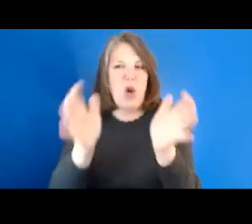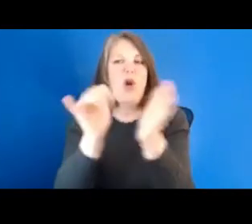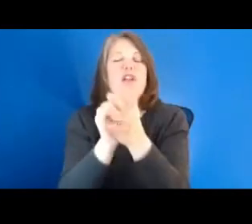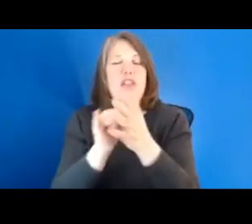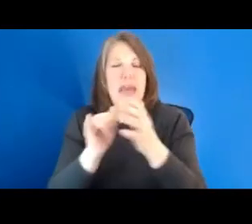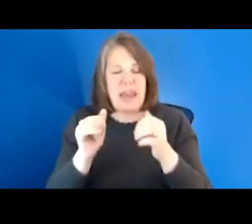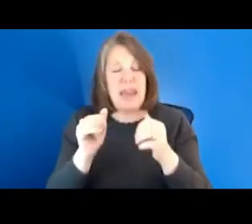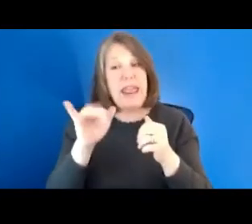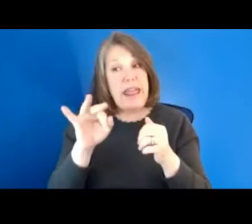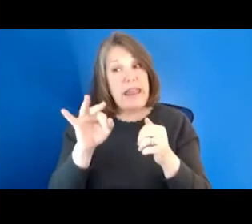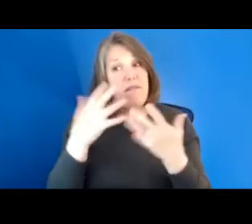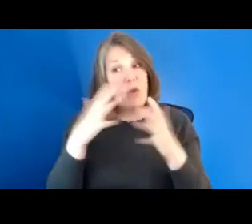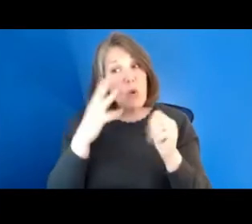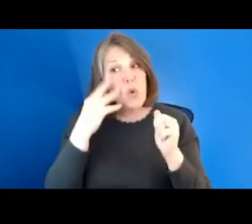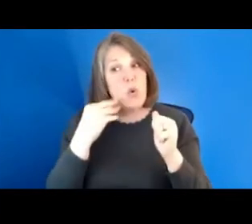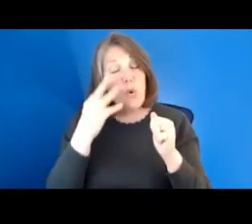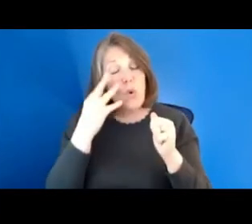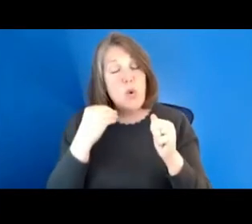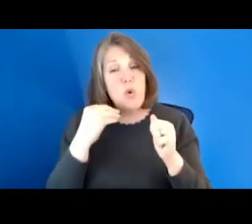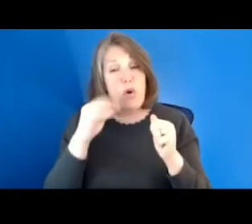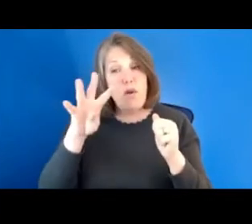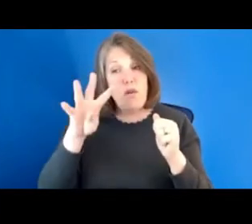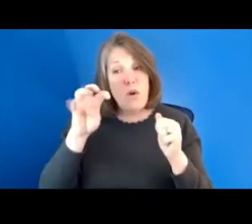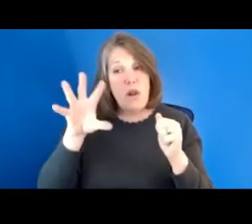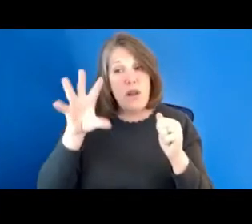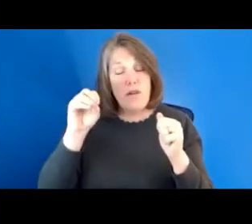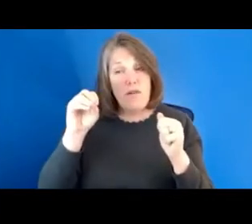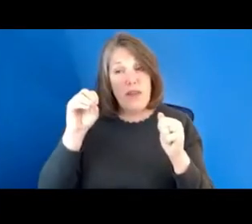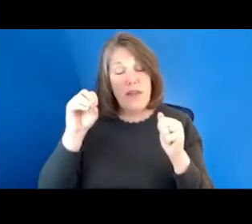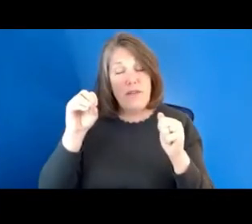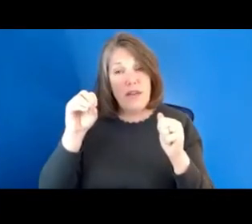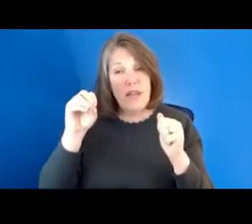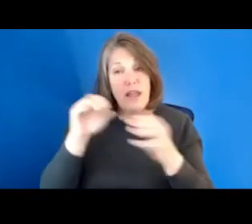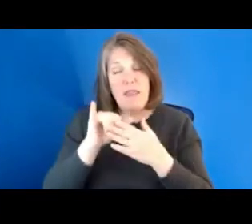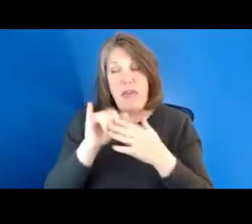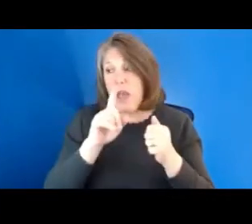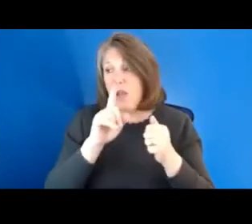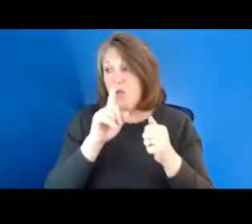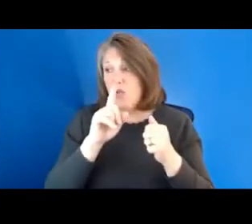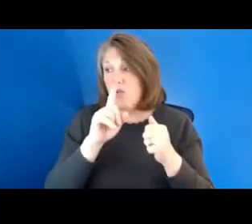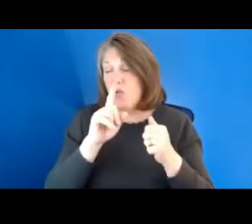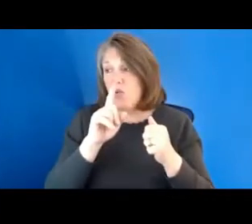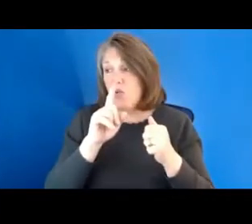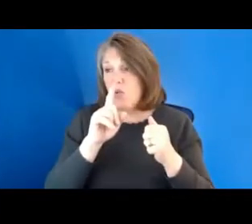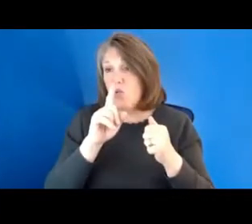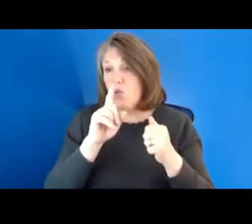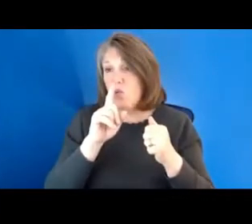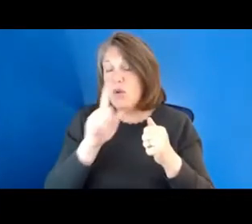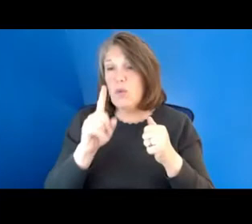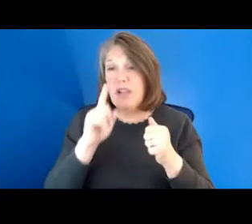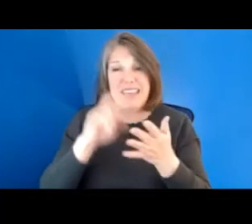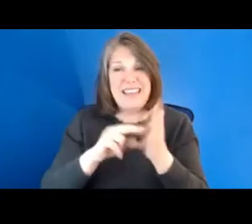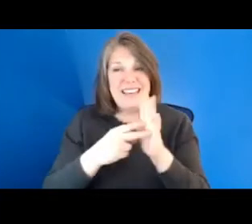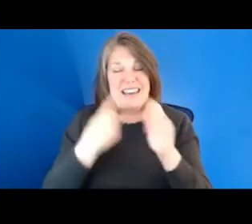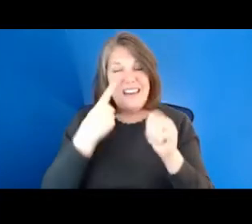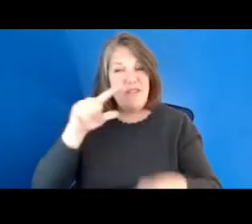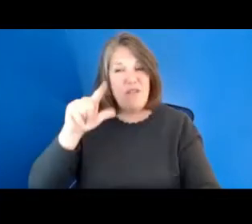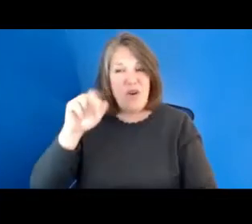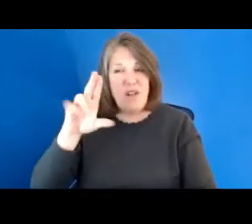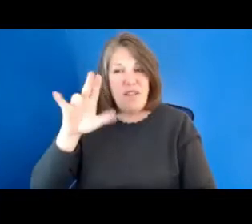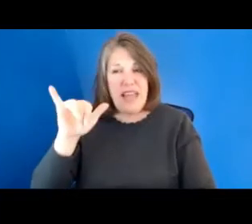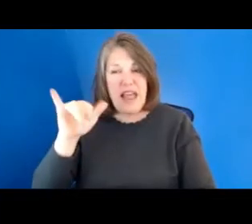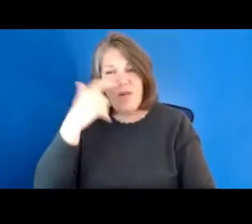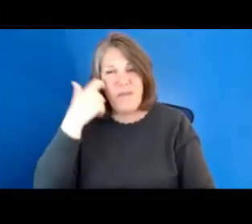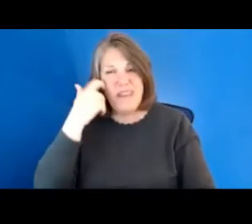through the 450 which were really intended for the gallery since there was no anticipation